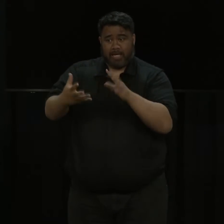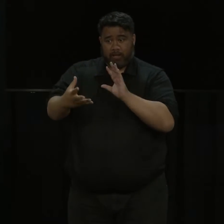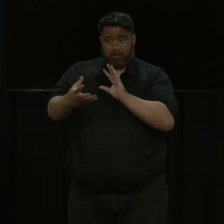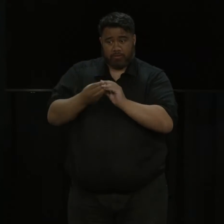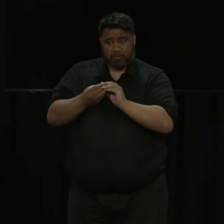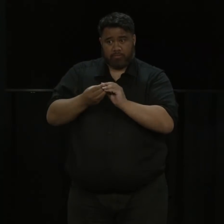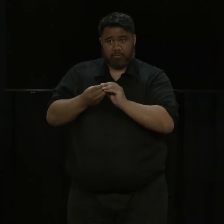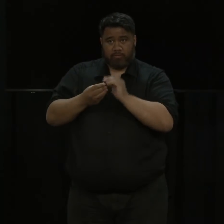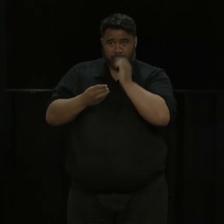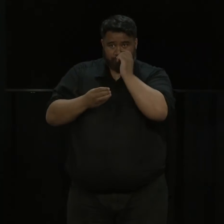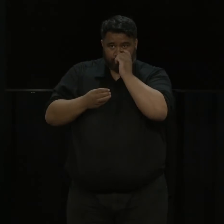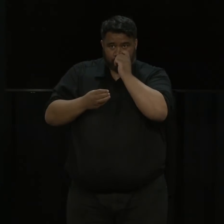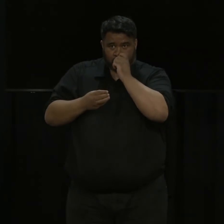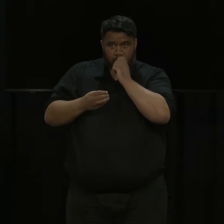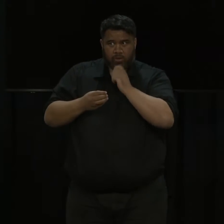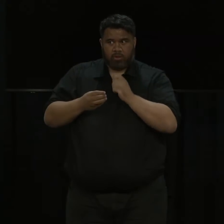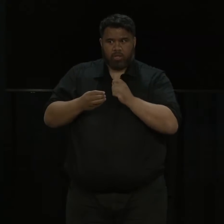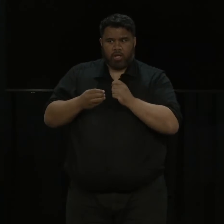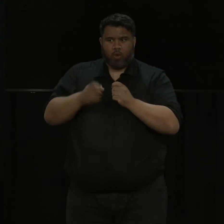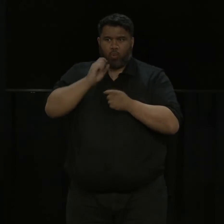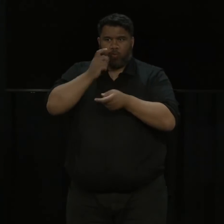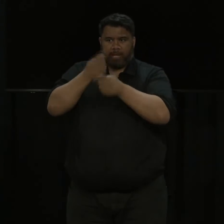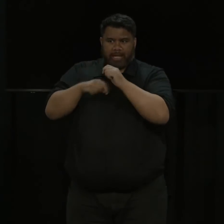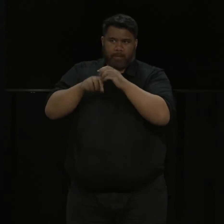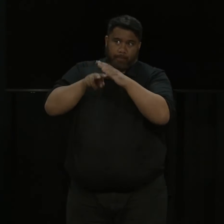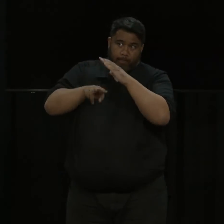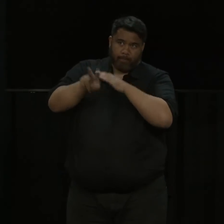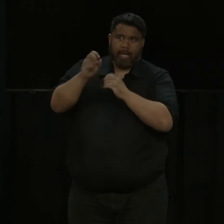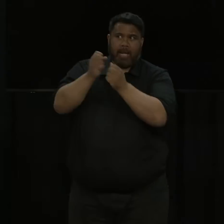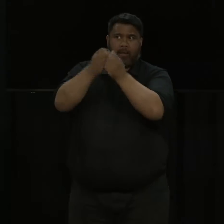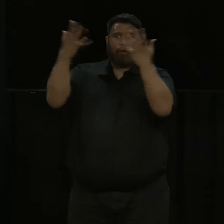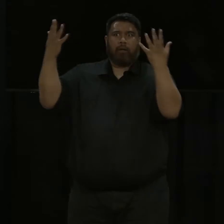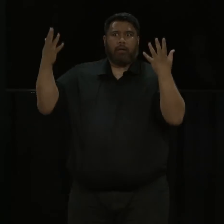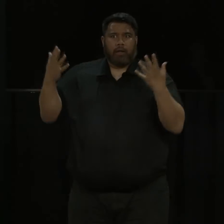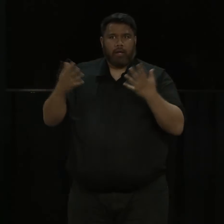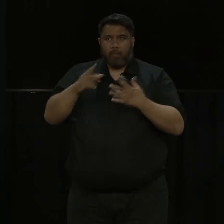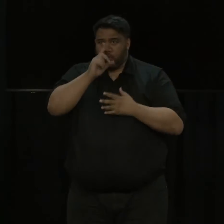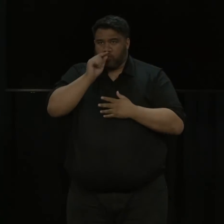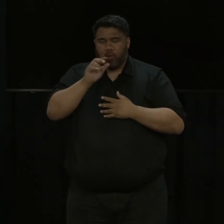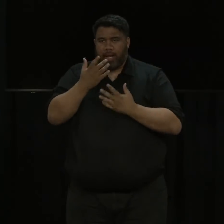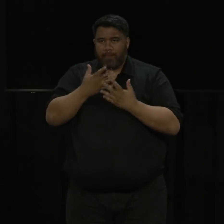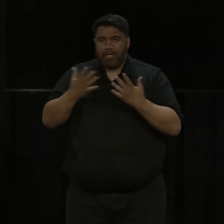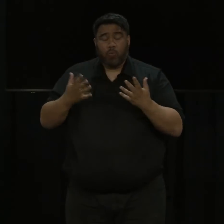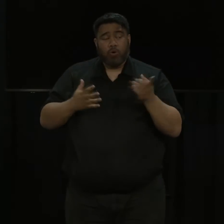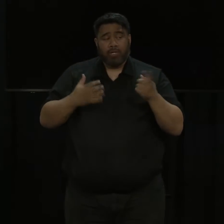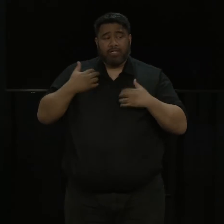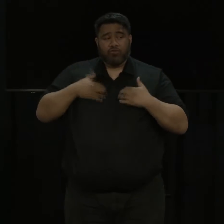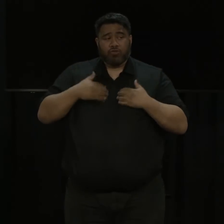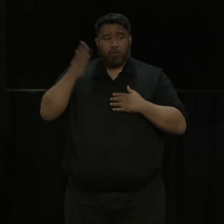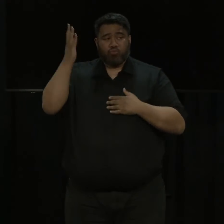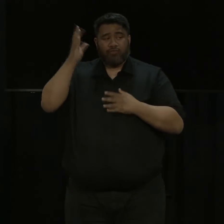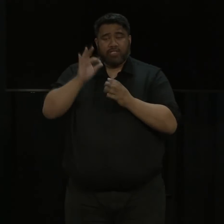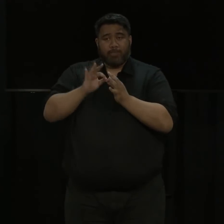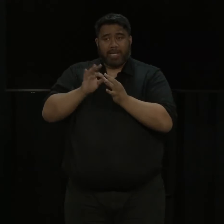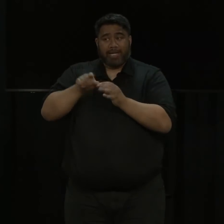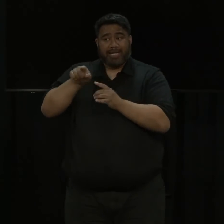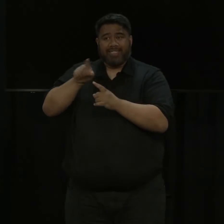An extra 10 people per day is not much. How many extra do they multiply